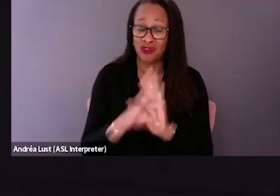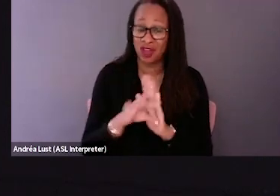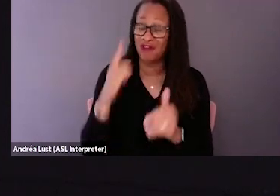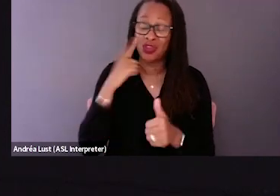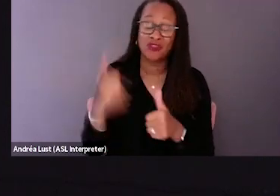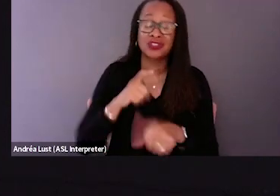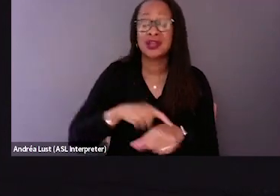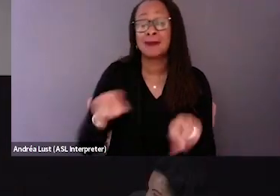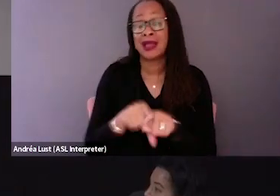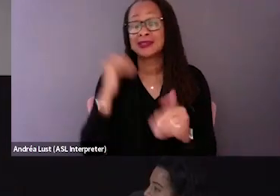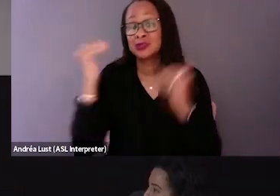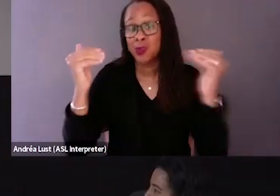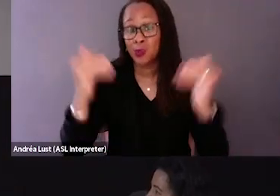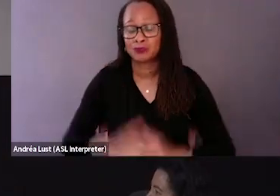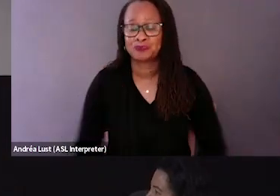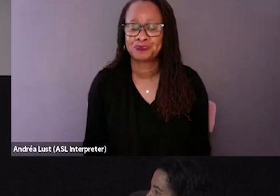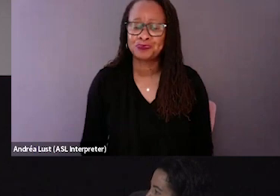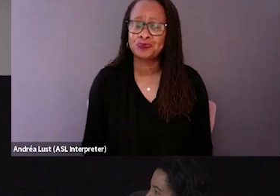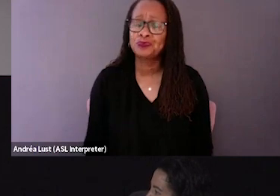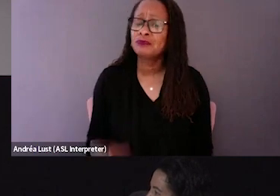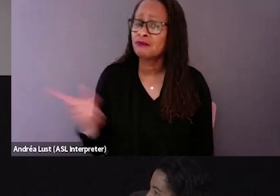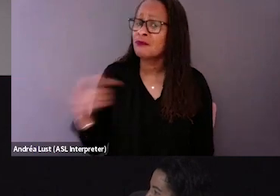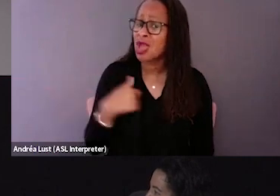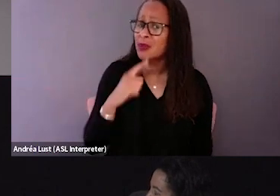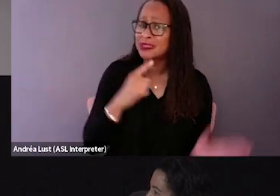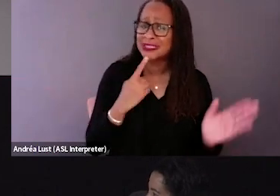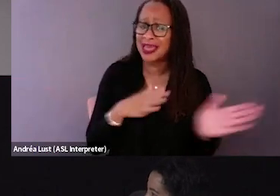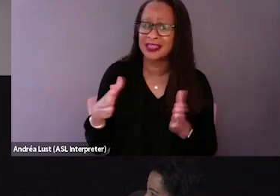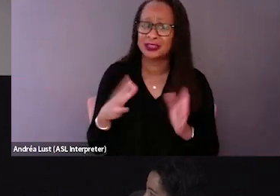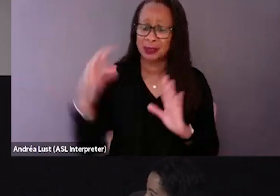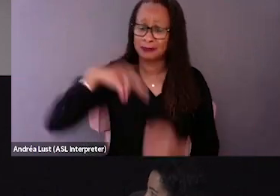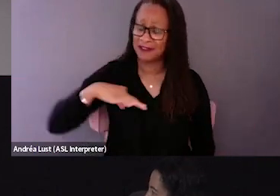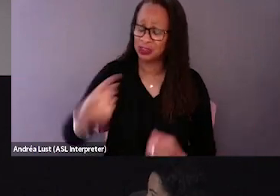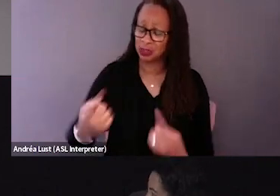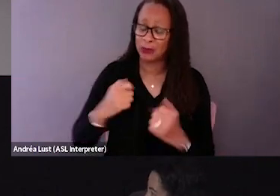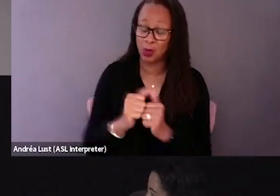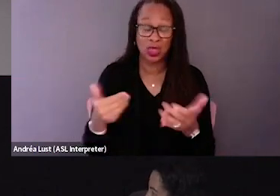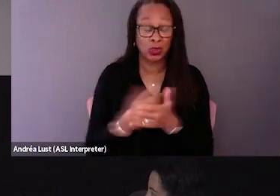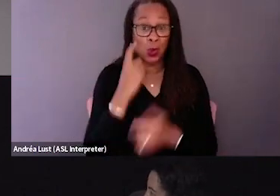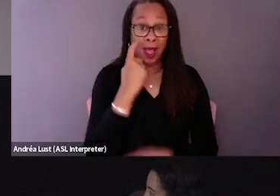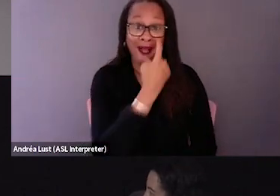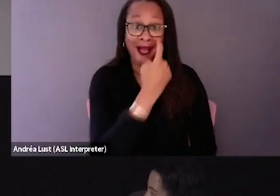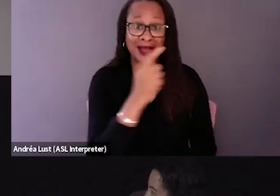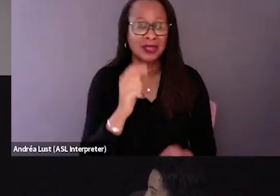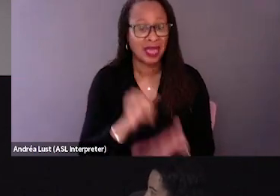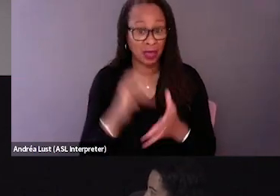as an adult. I was gonna say, I think there's kind of an advantage of coming to it with fresh eyes. Was that sort of intentional on your part?